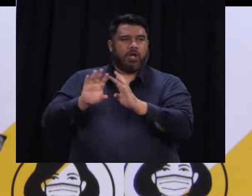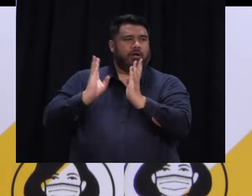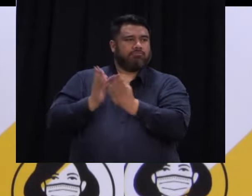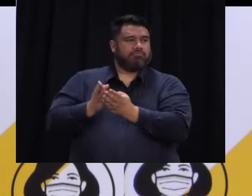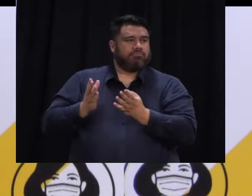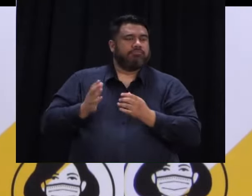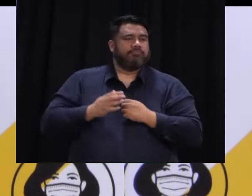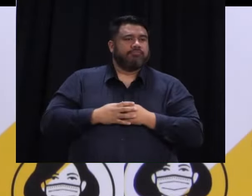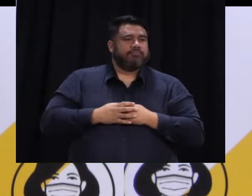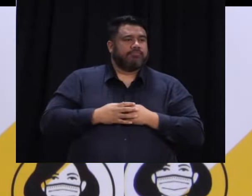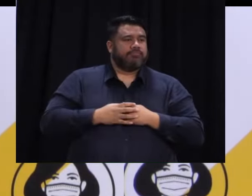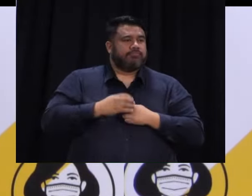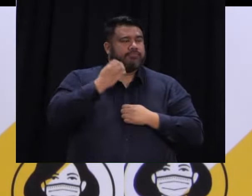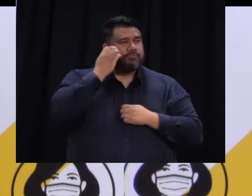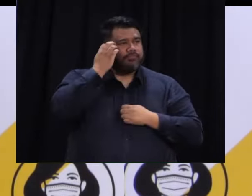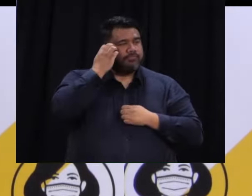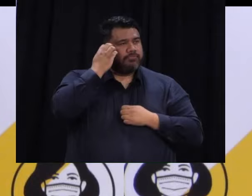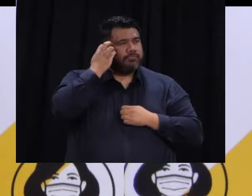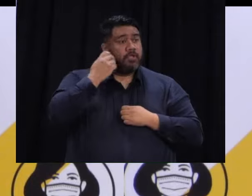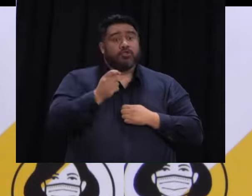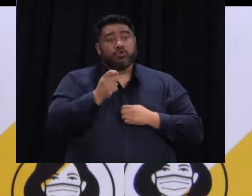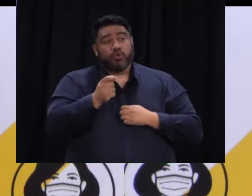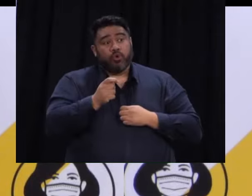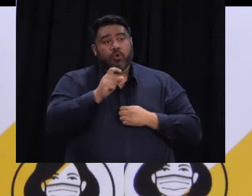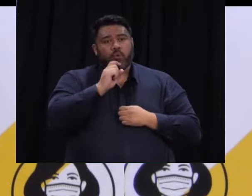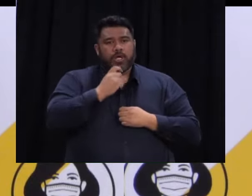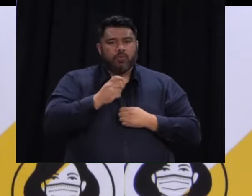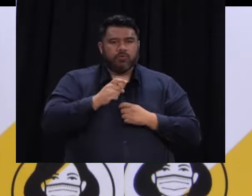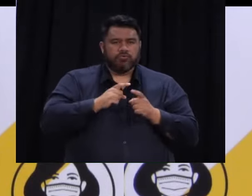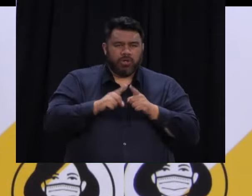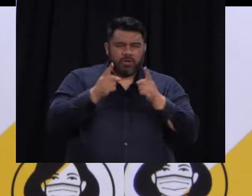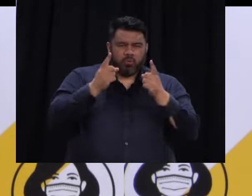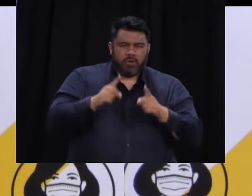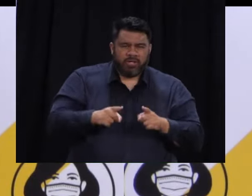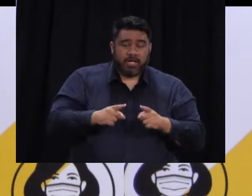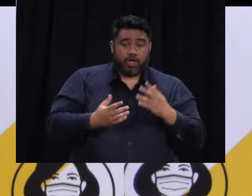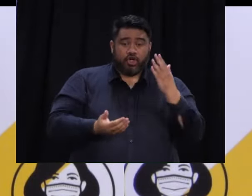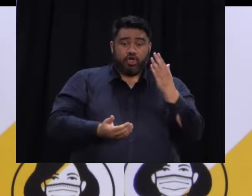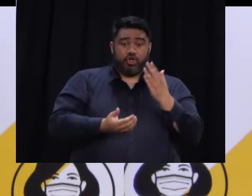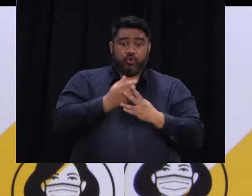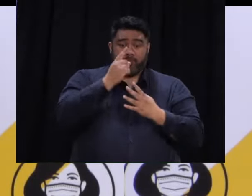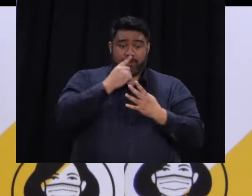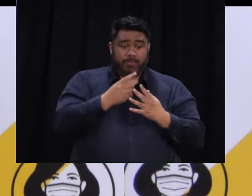able to and do prioritise any essential worker to get them isolated. One of the pieces of